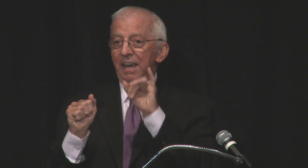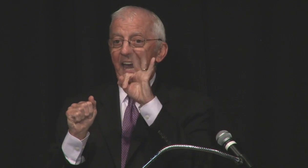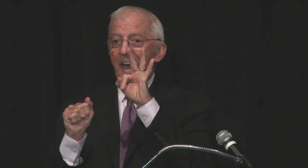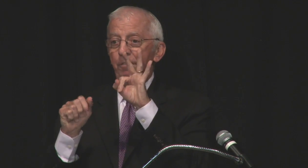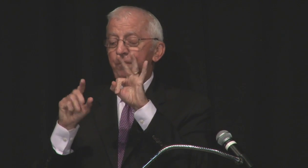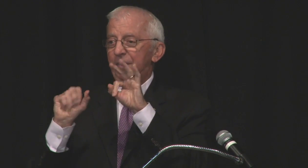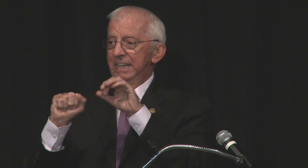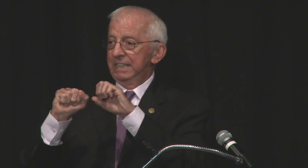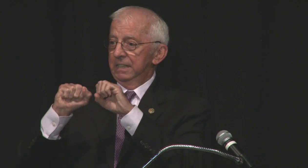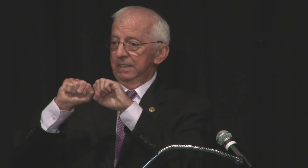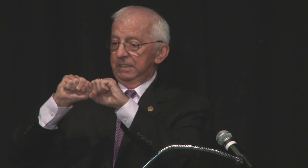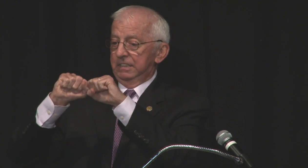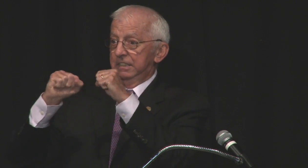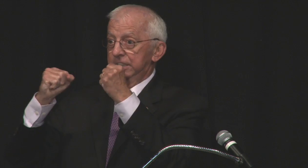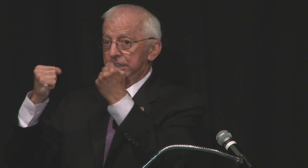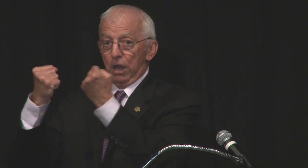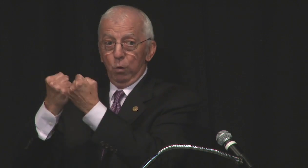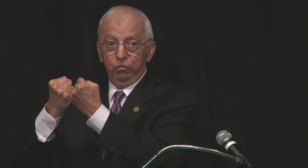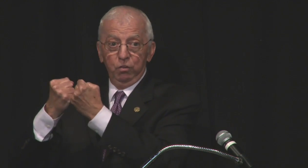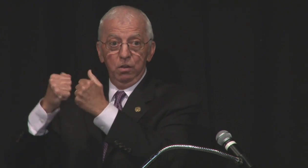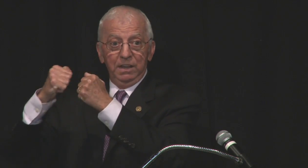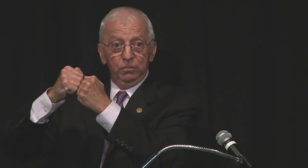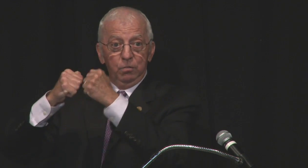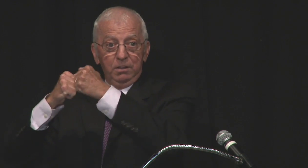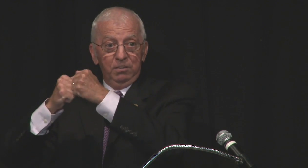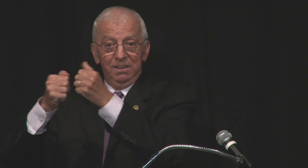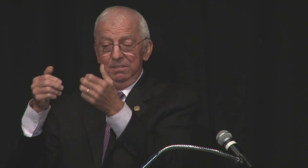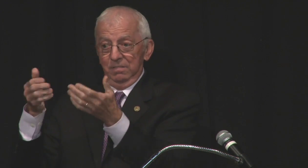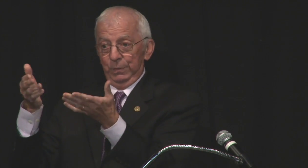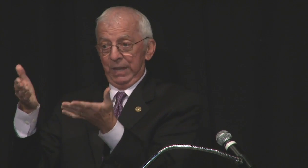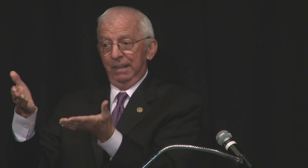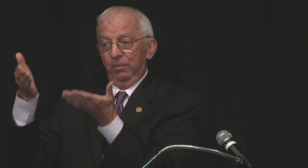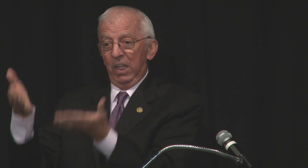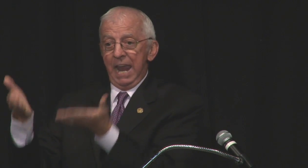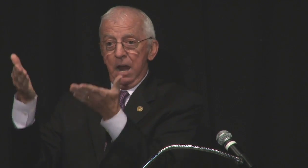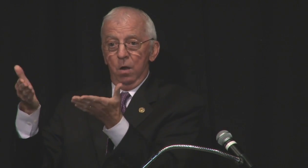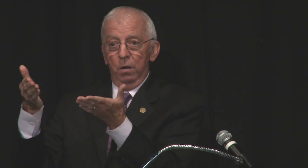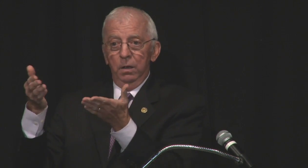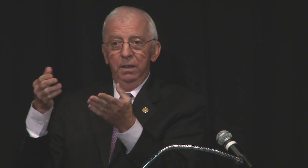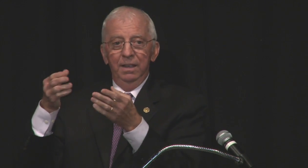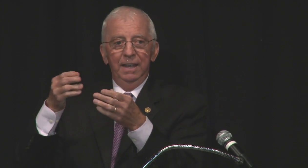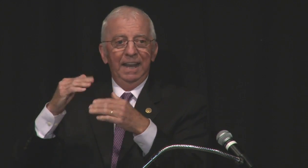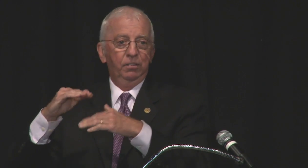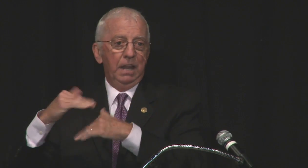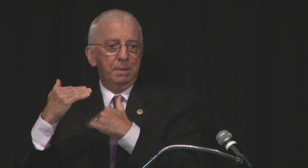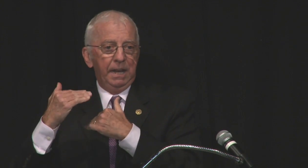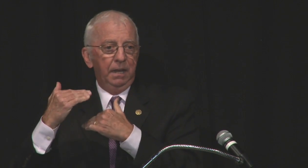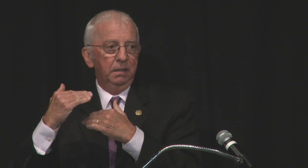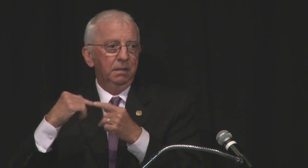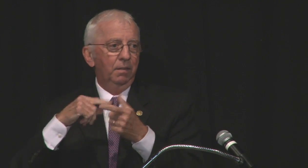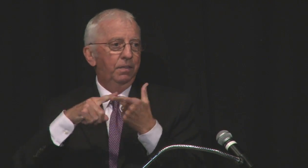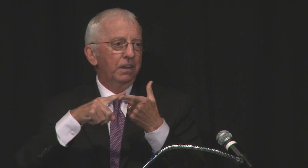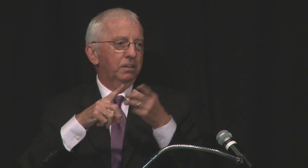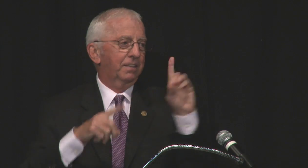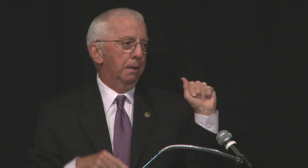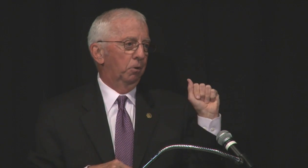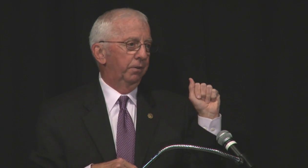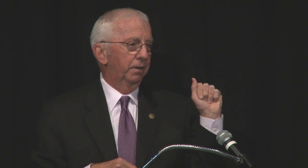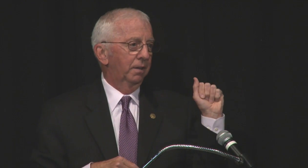If the social construction that's there is limiting then you're disabled.